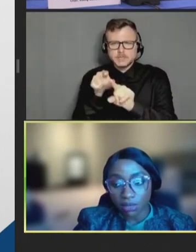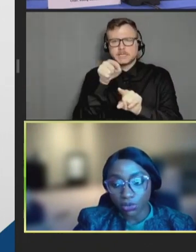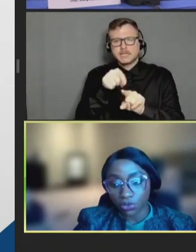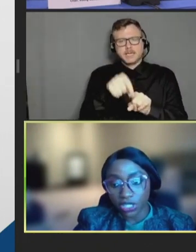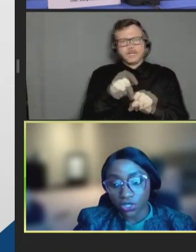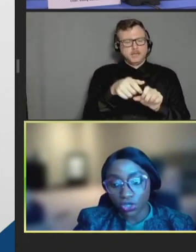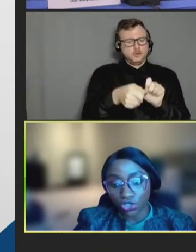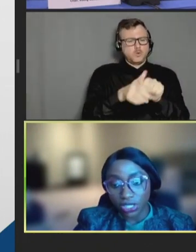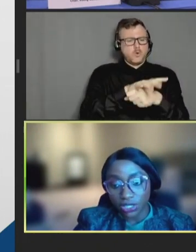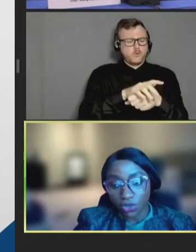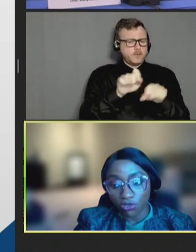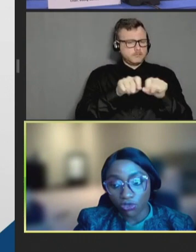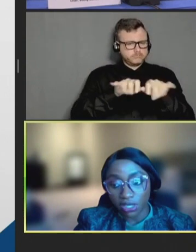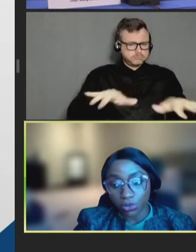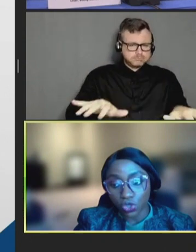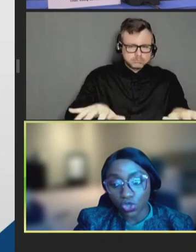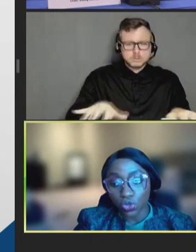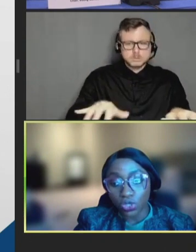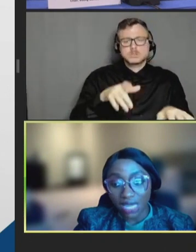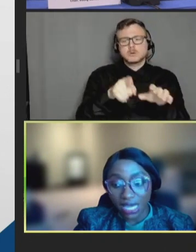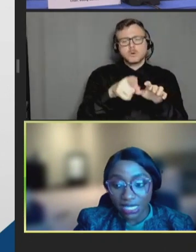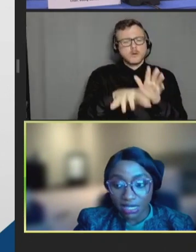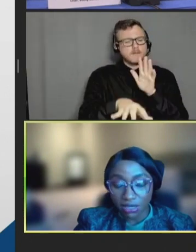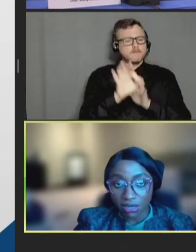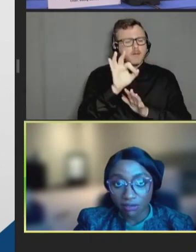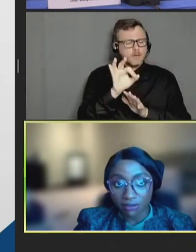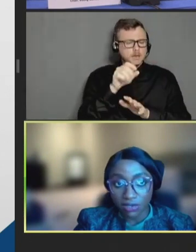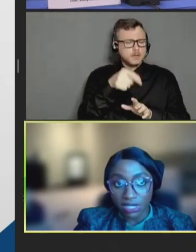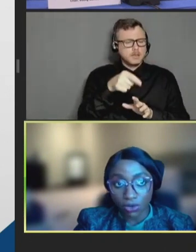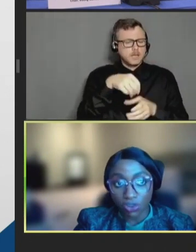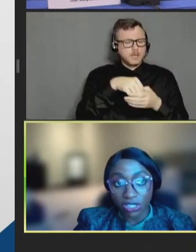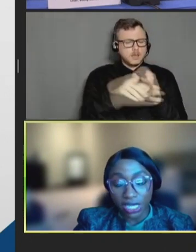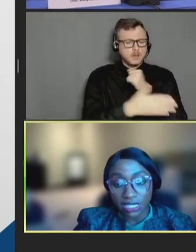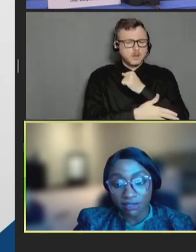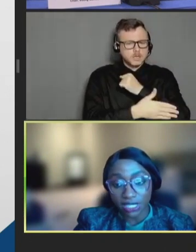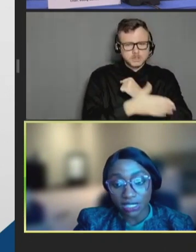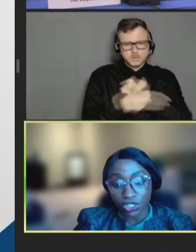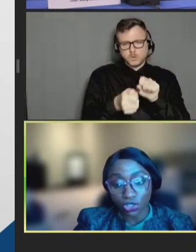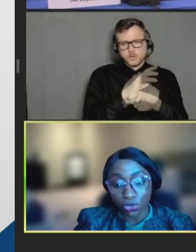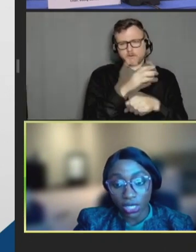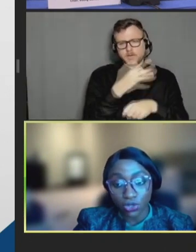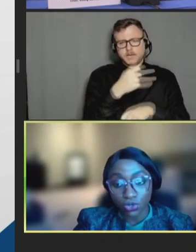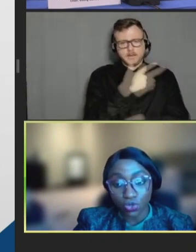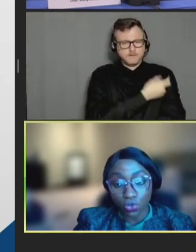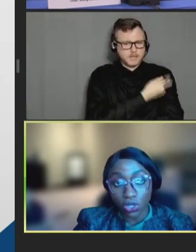examples from these countries of being able to utilize the COVID-19 vaccination rollouts to